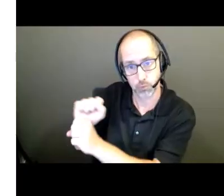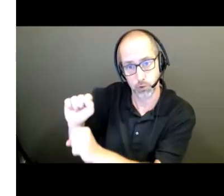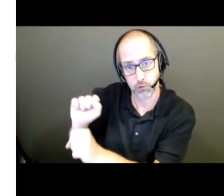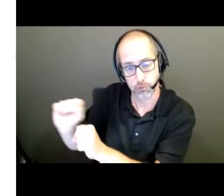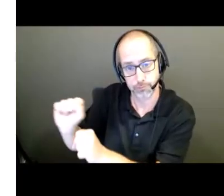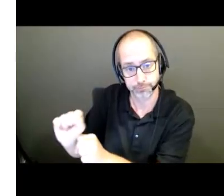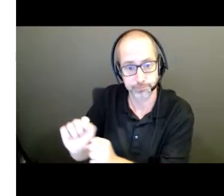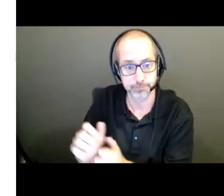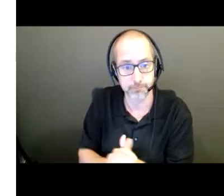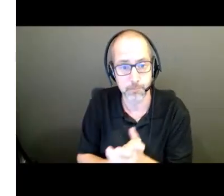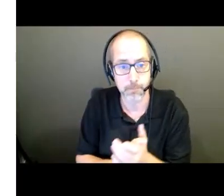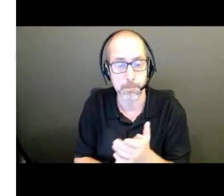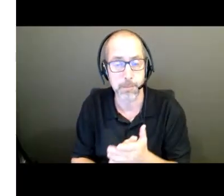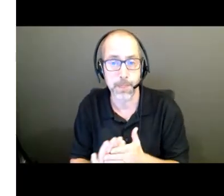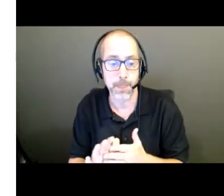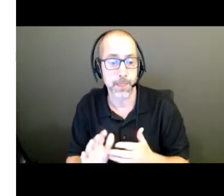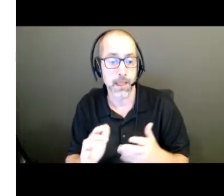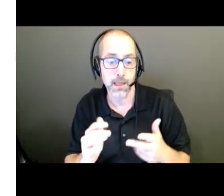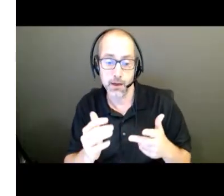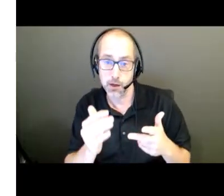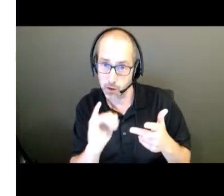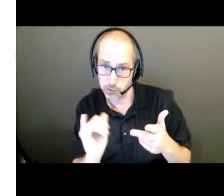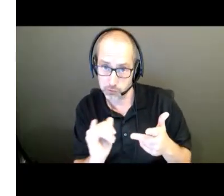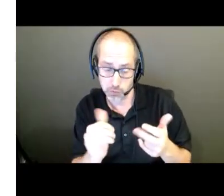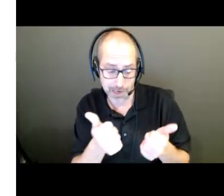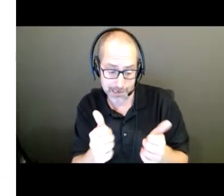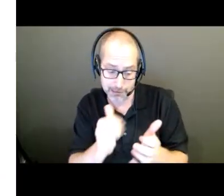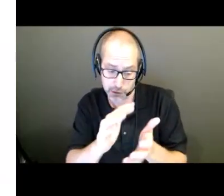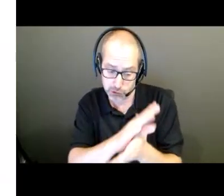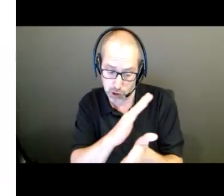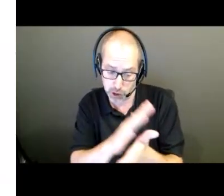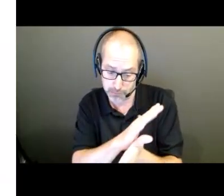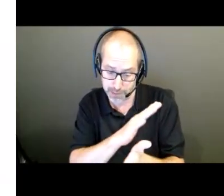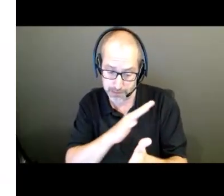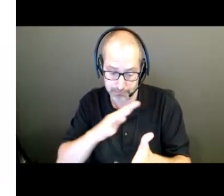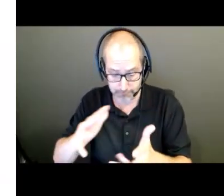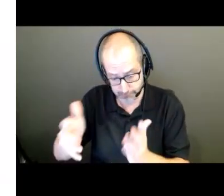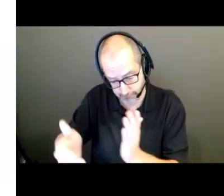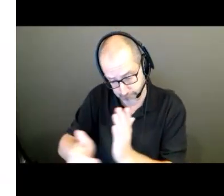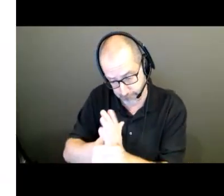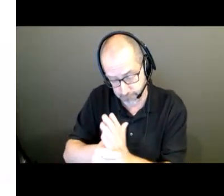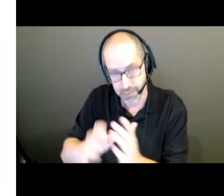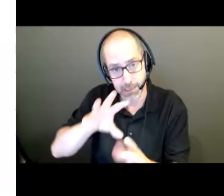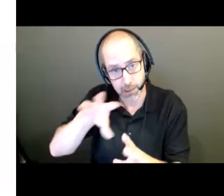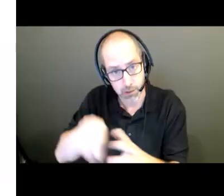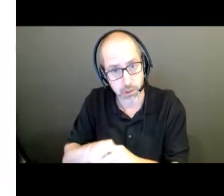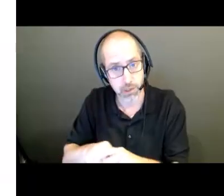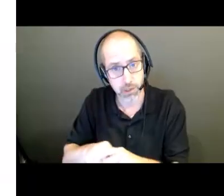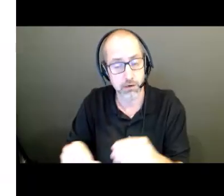as well as a document containing additional information about your host organization.